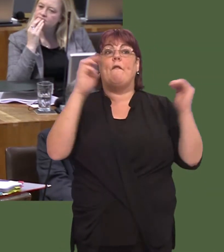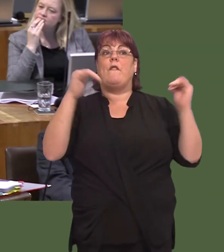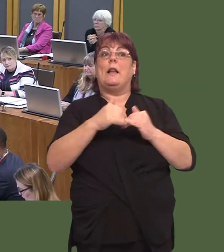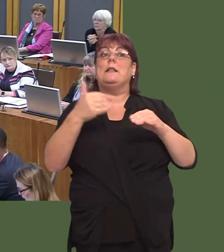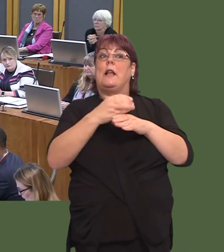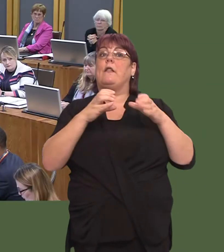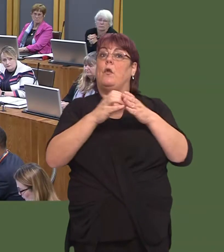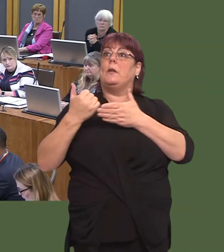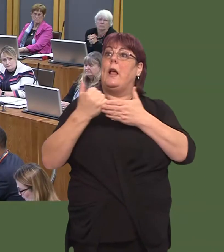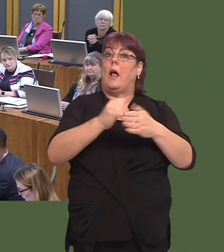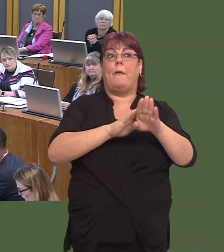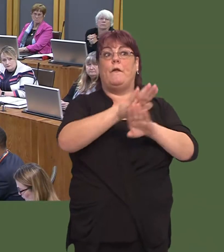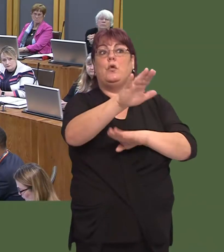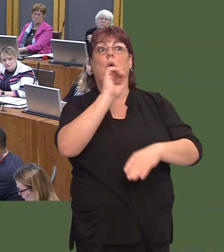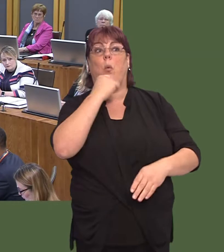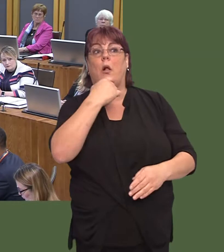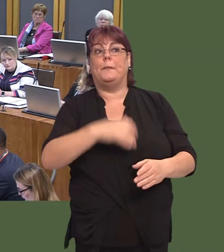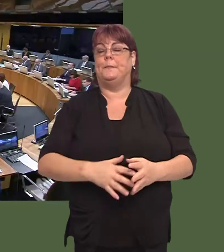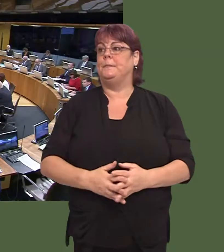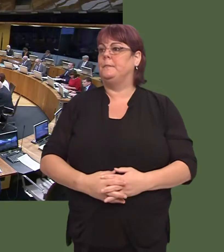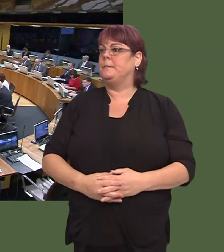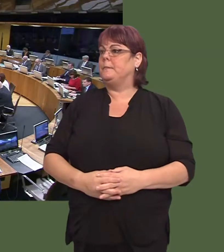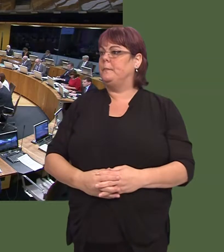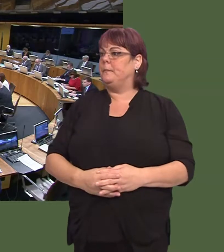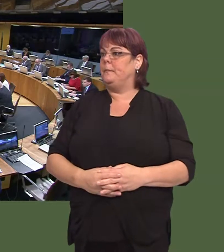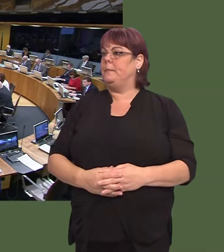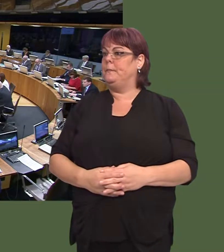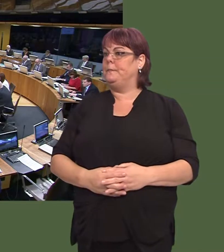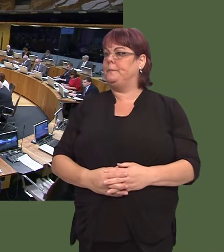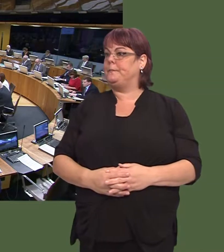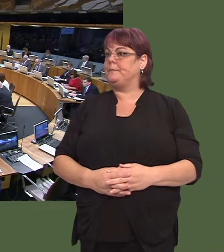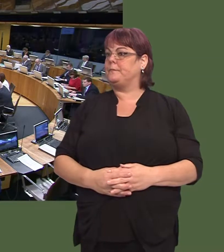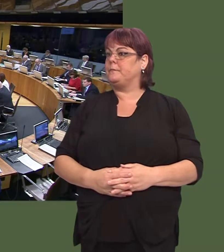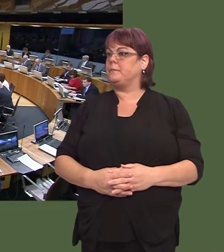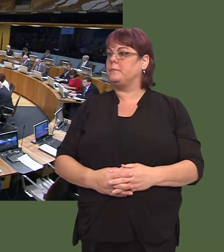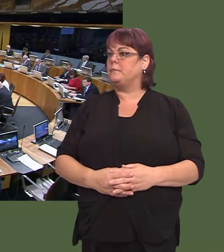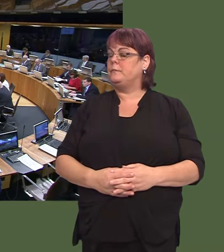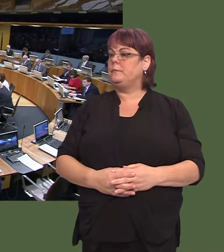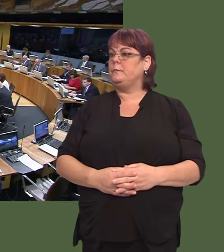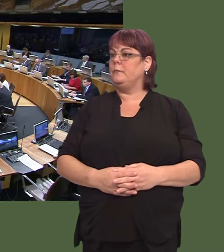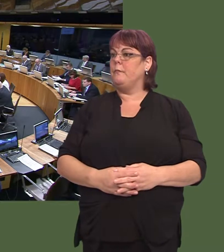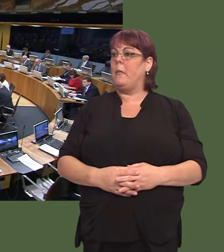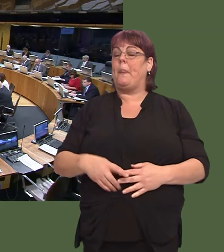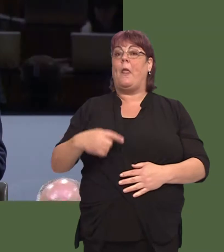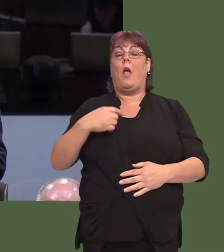with in the future. Russell George: First Minister, I also attended the event, which Hefin chaired earlier on,